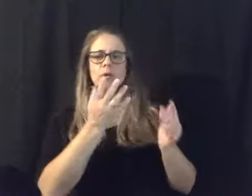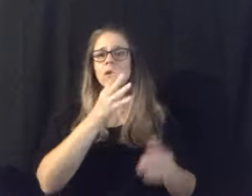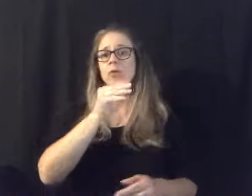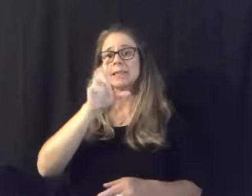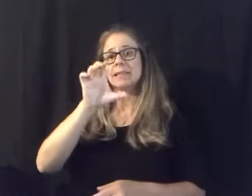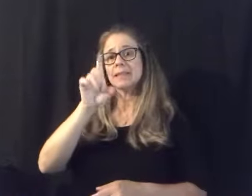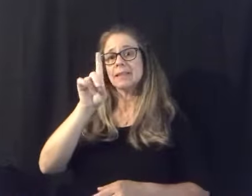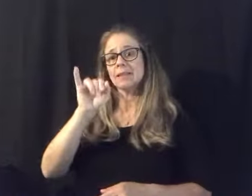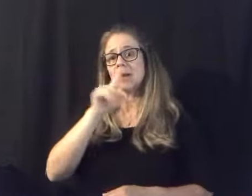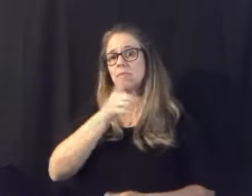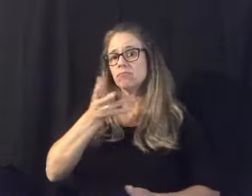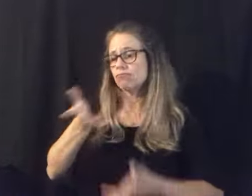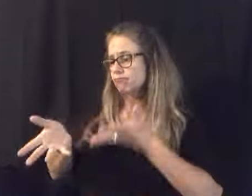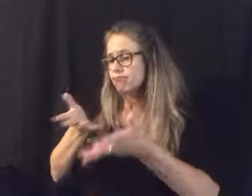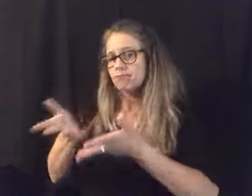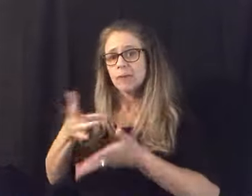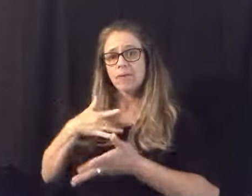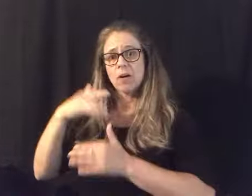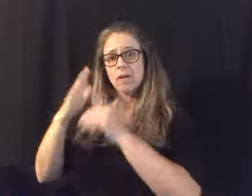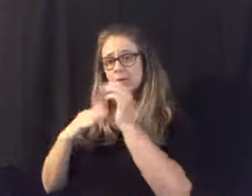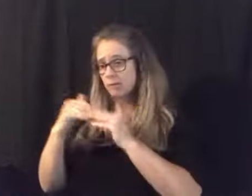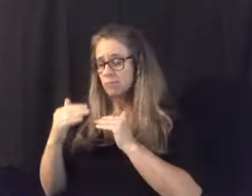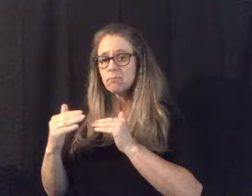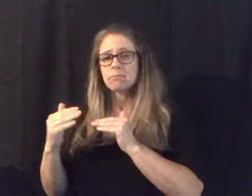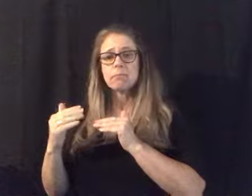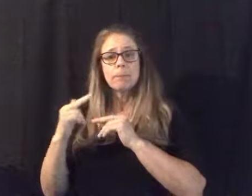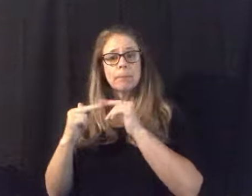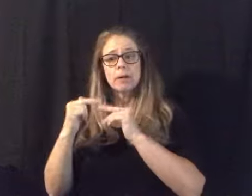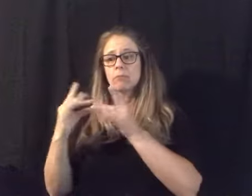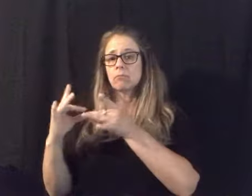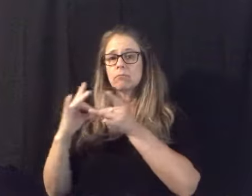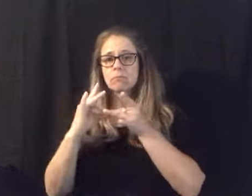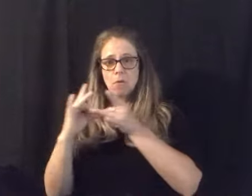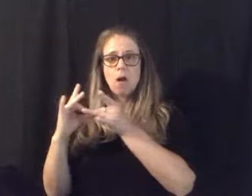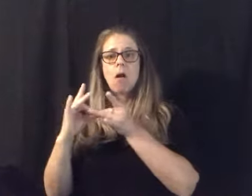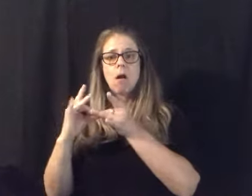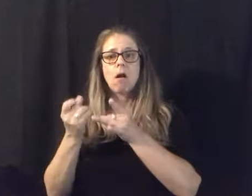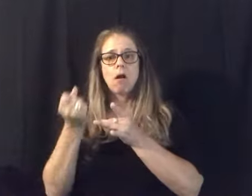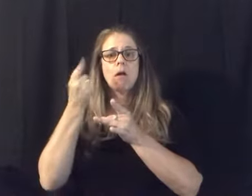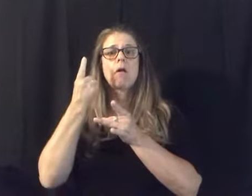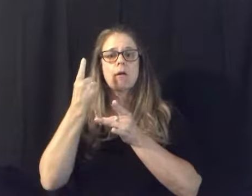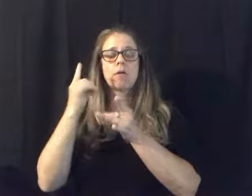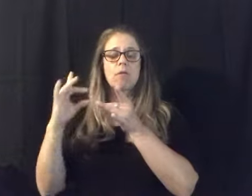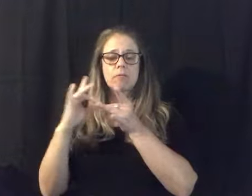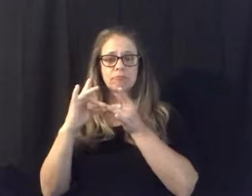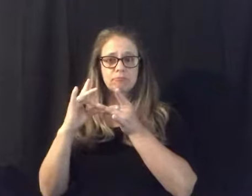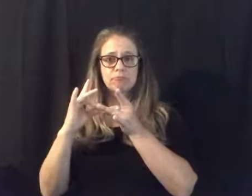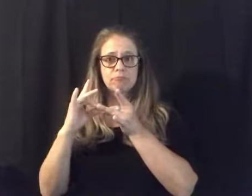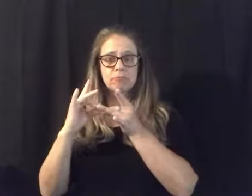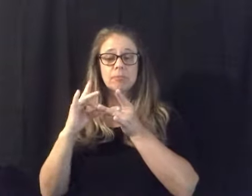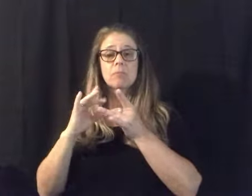The CDI and child become connected and have established rapport.